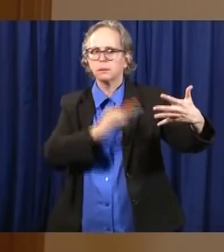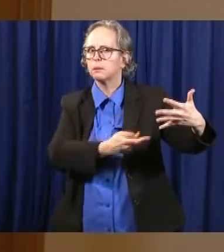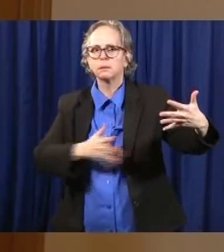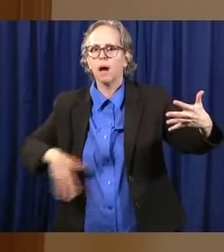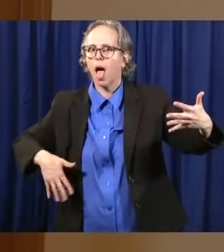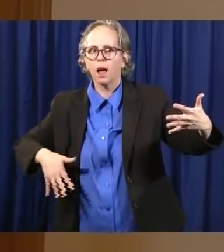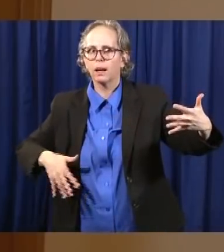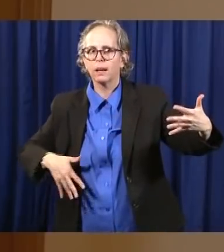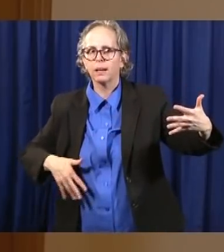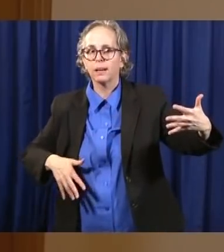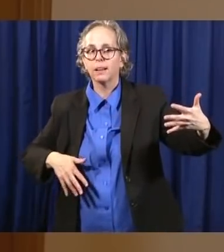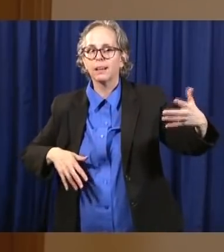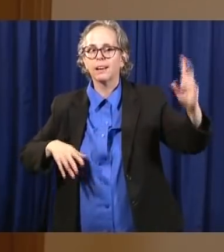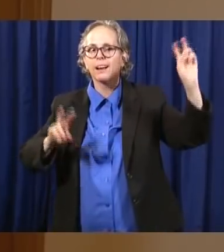WHEN WE MADE THOSE INITIAL DECISIONS THE MODELING WAS NOT AVAILABLE.